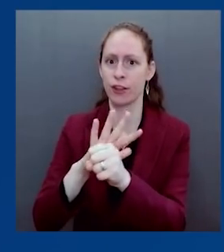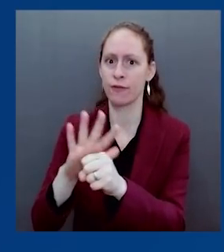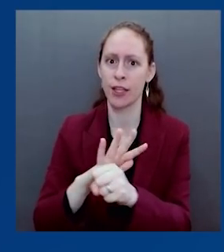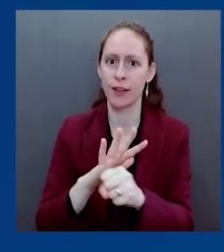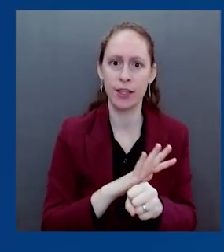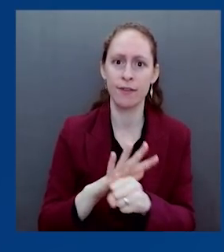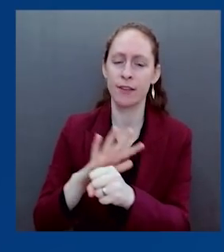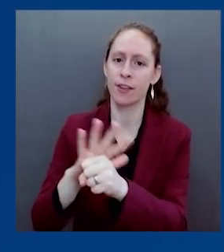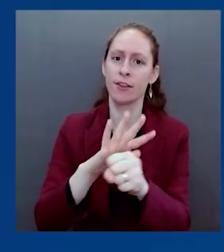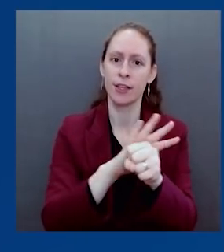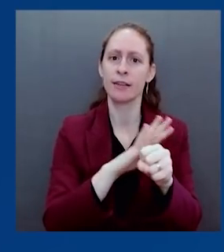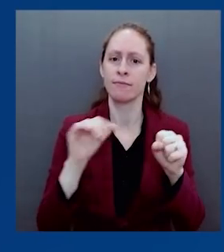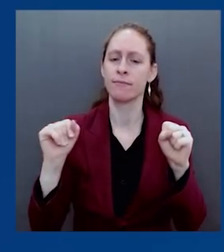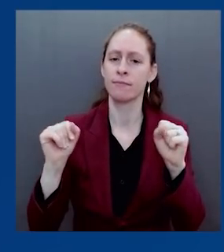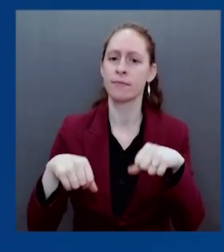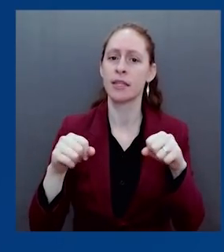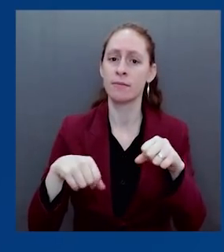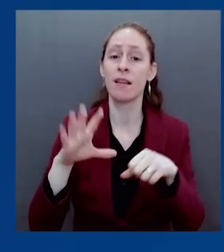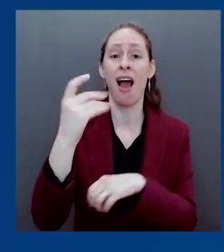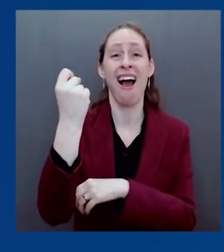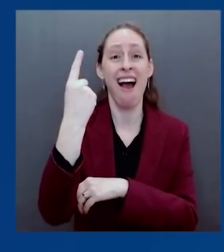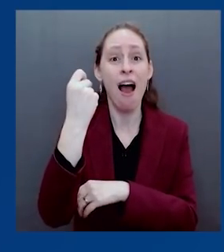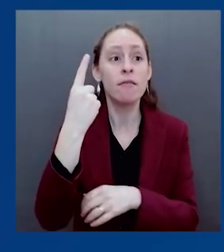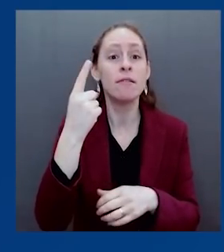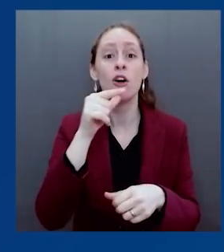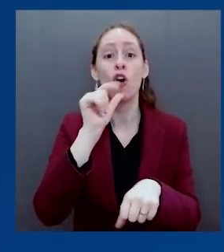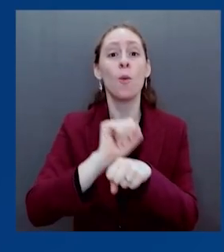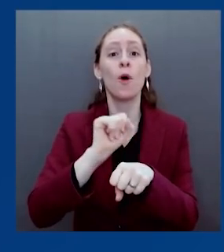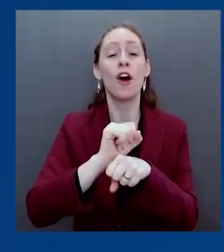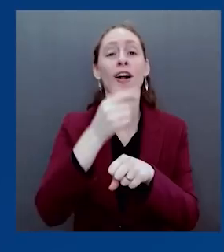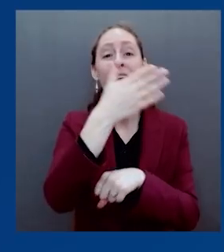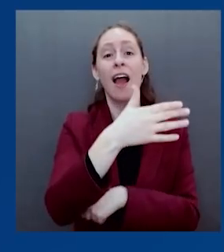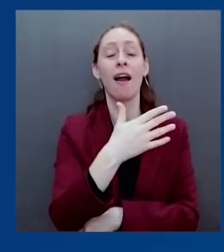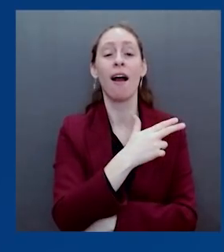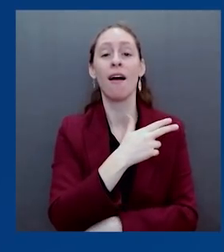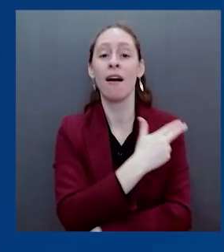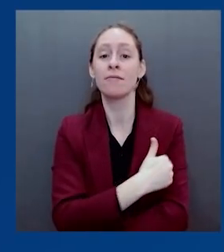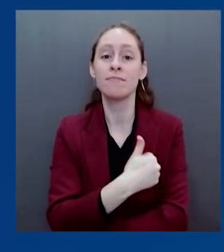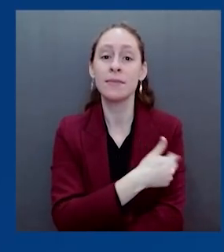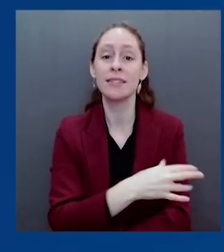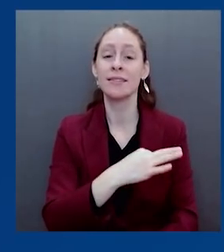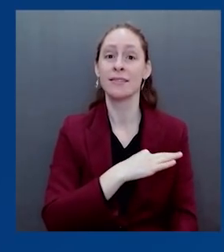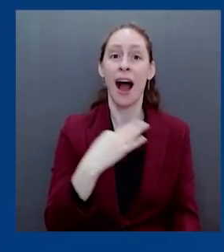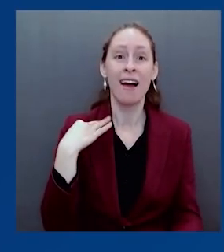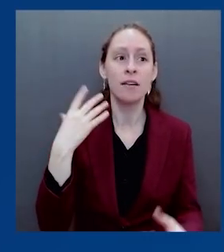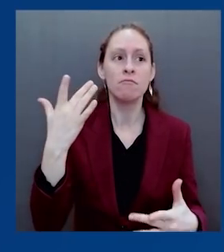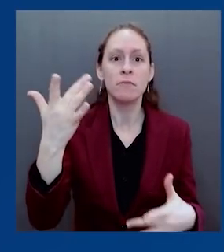and faced with a highly transmissible virus that does not spare our healthcare workers, we must do --